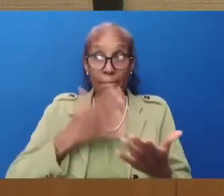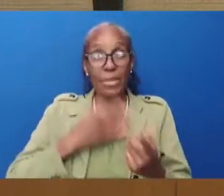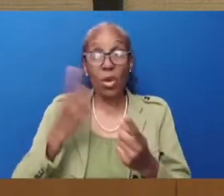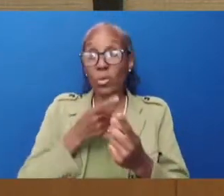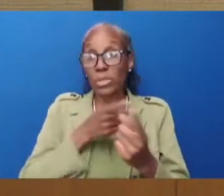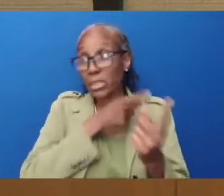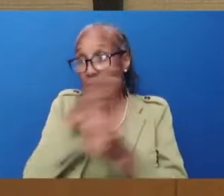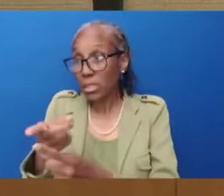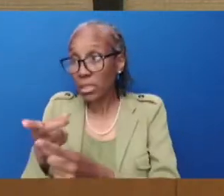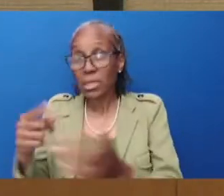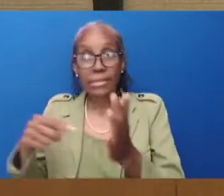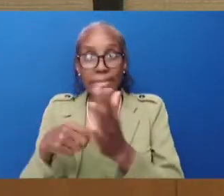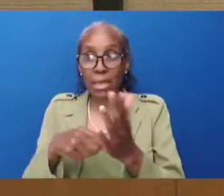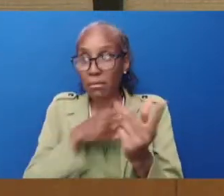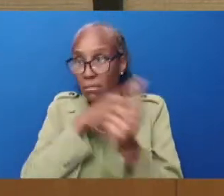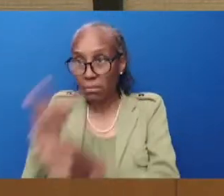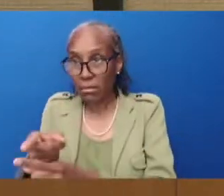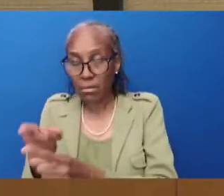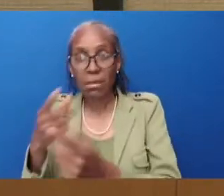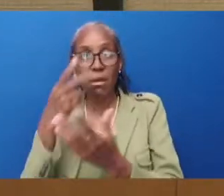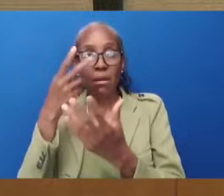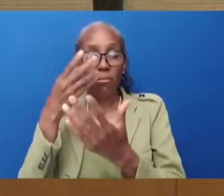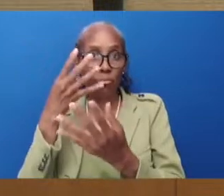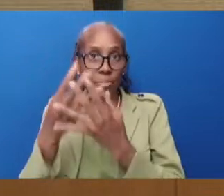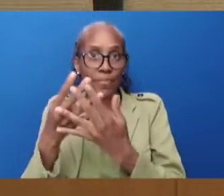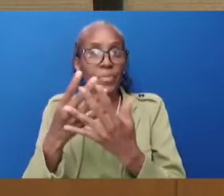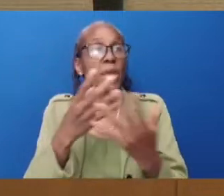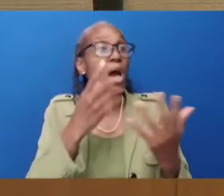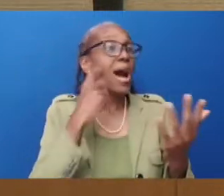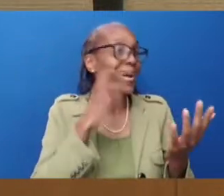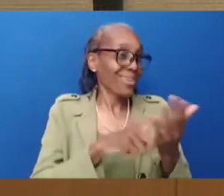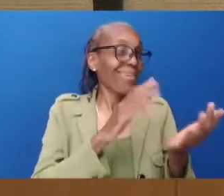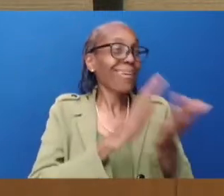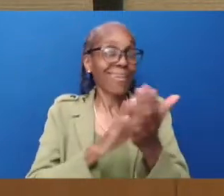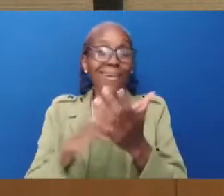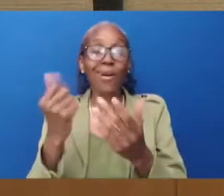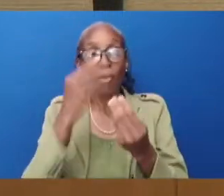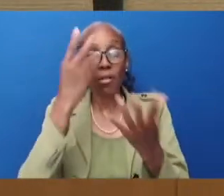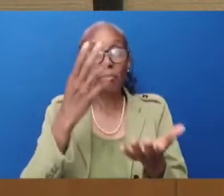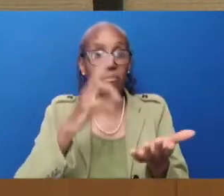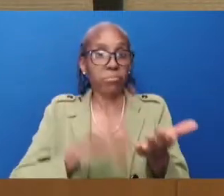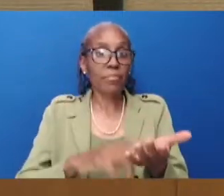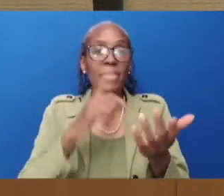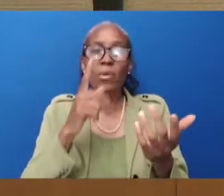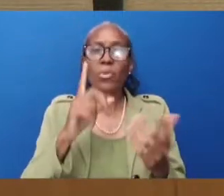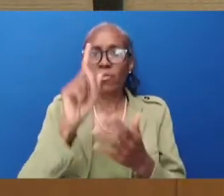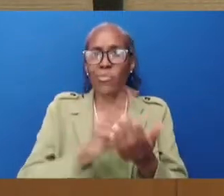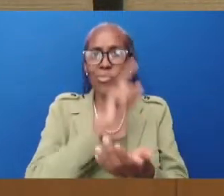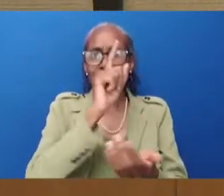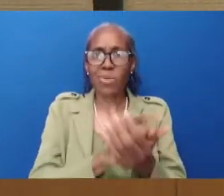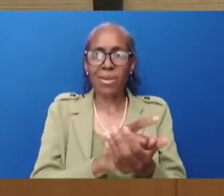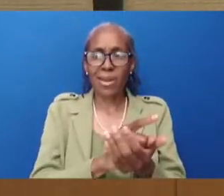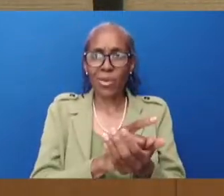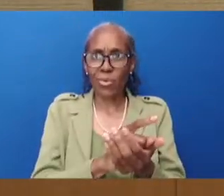ISN'T TIED TO DEBT OR TO DETENTION.